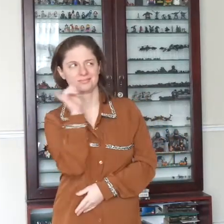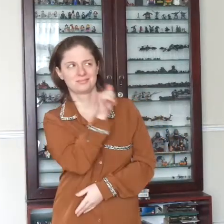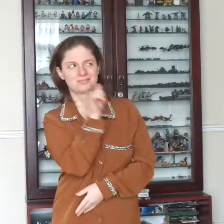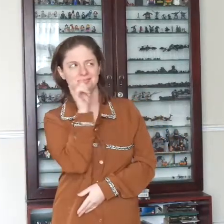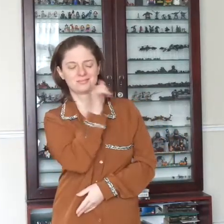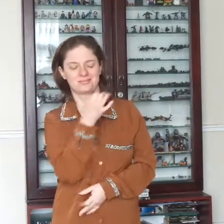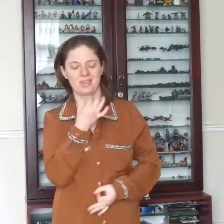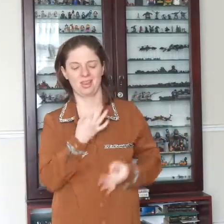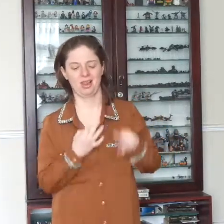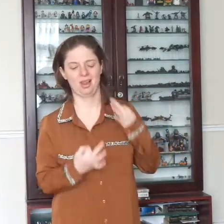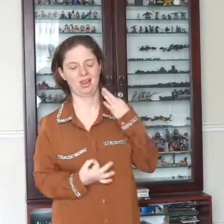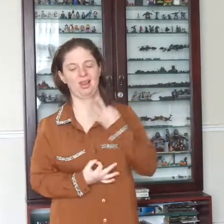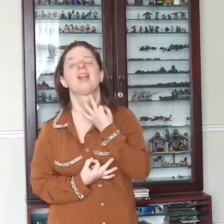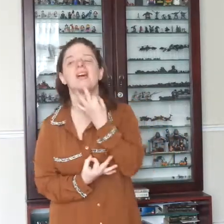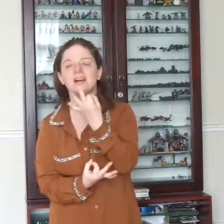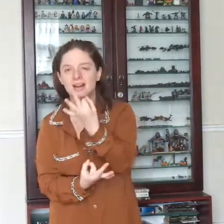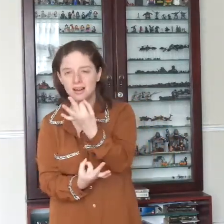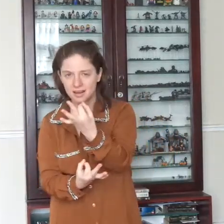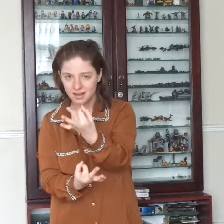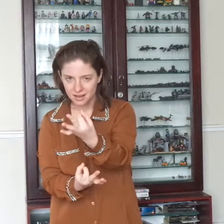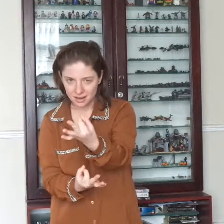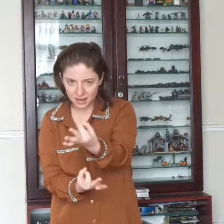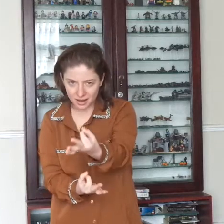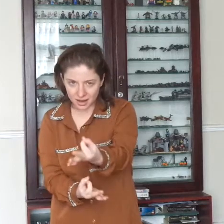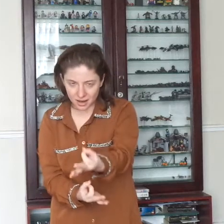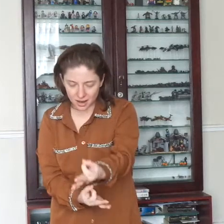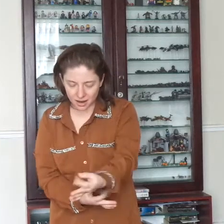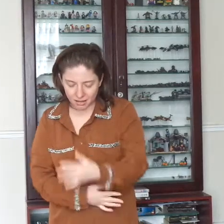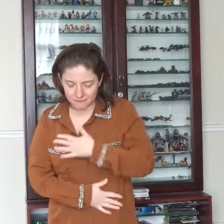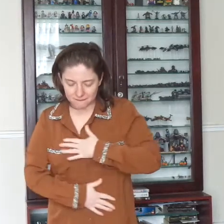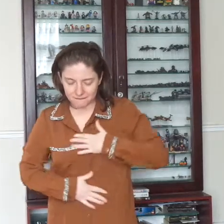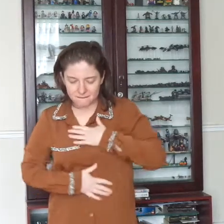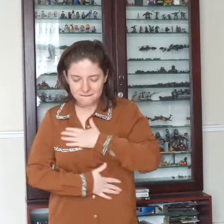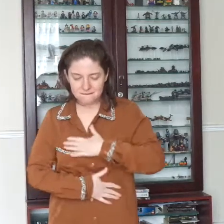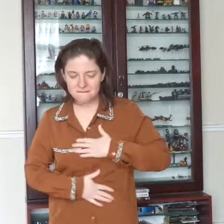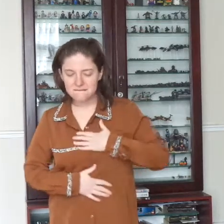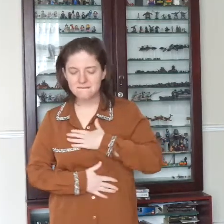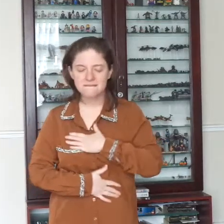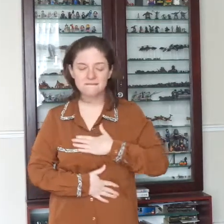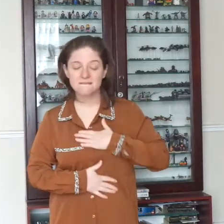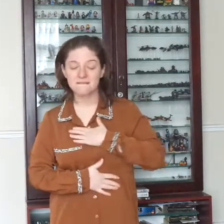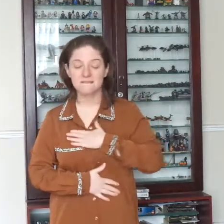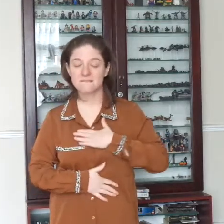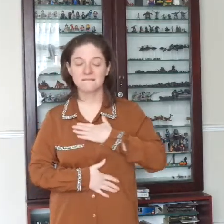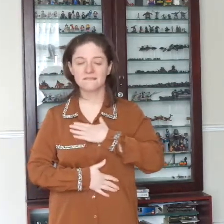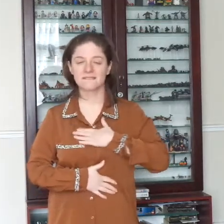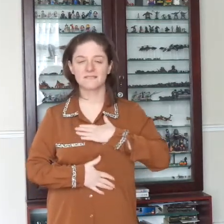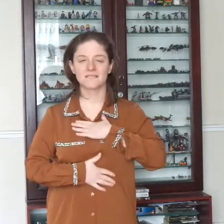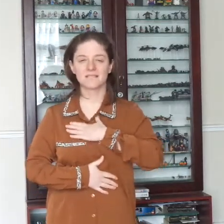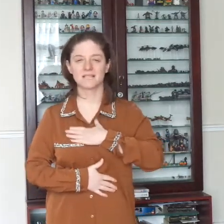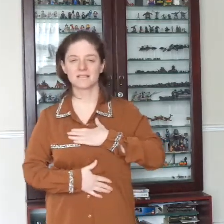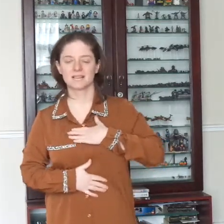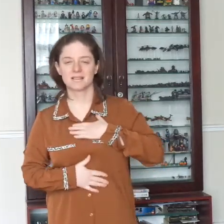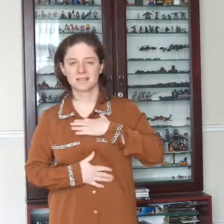They didn't quite succeed